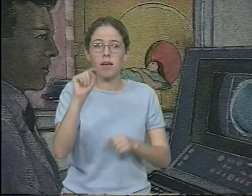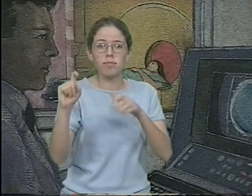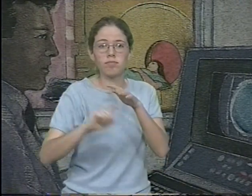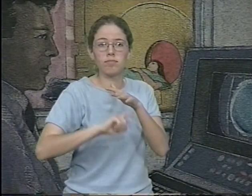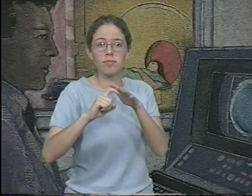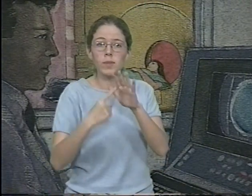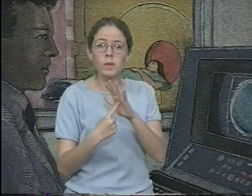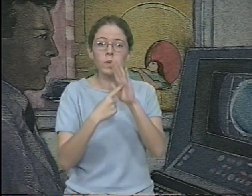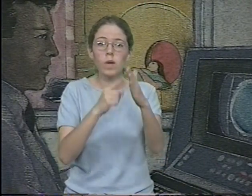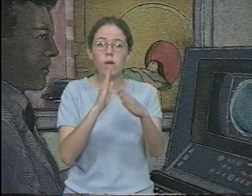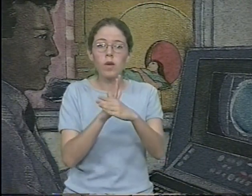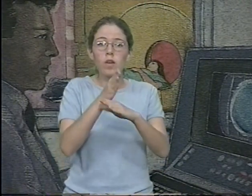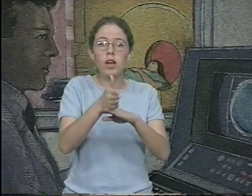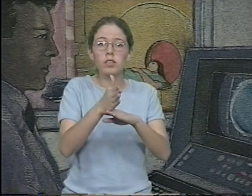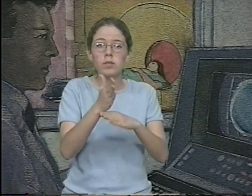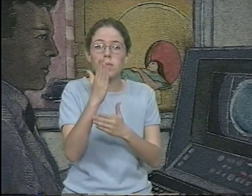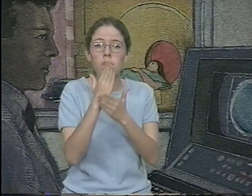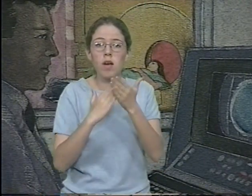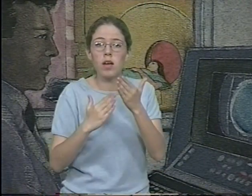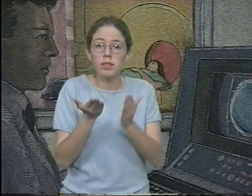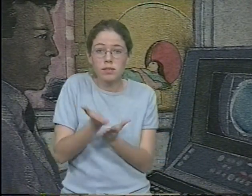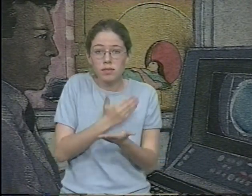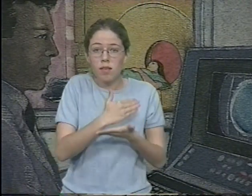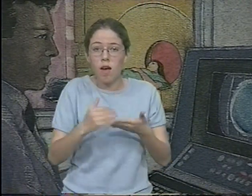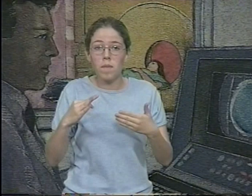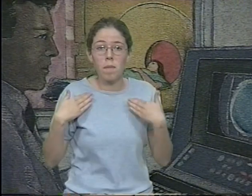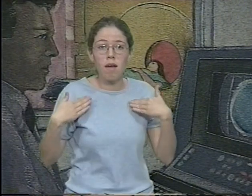with X-ray machines to create CAT